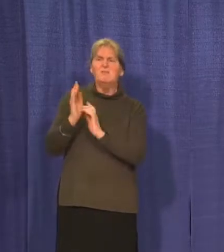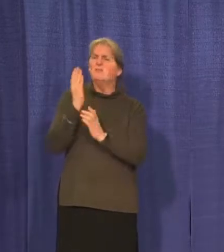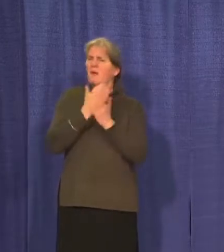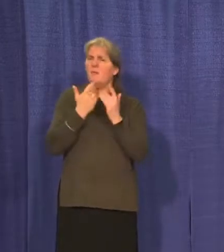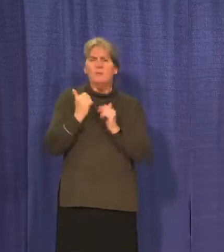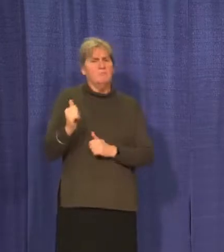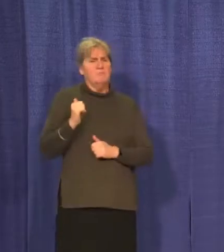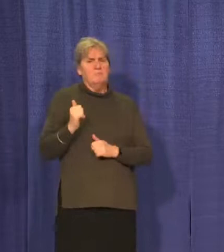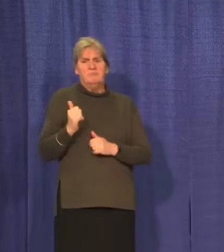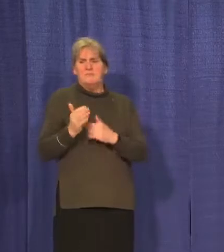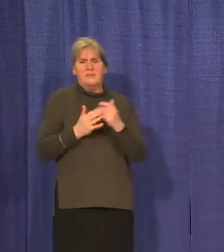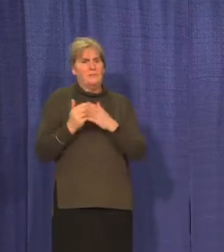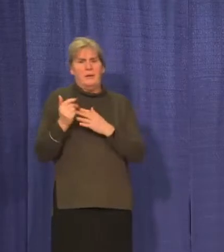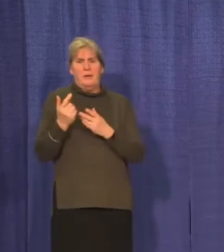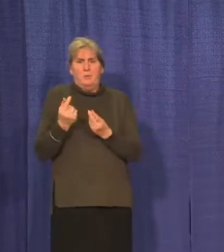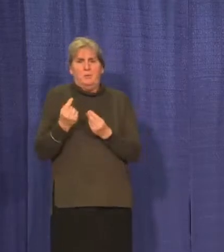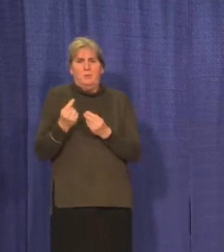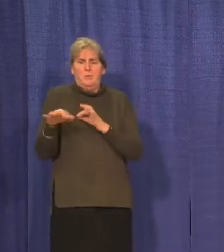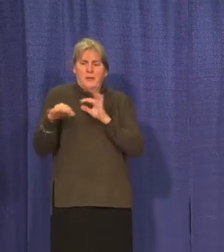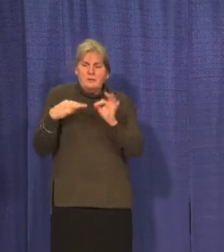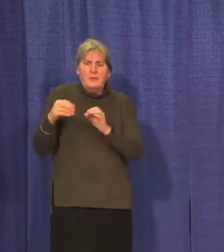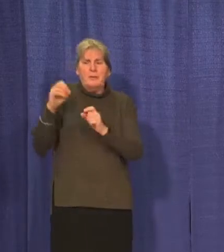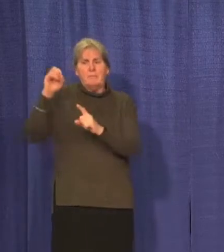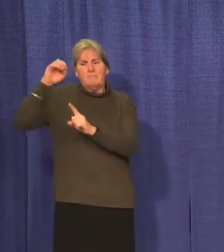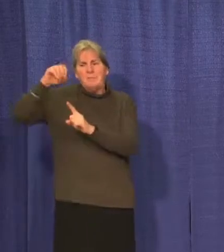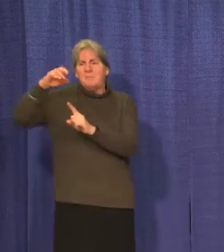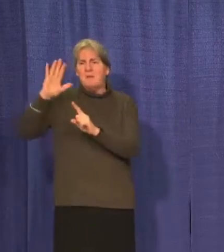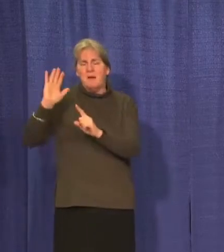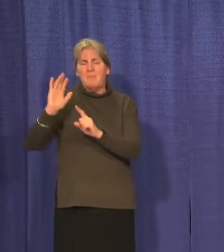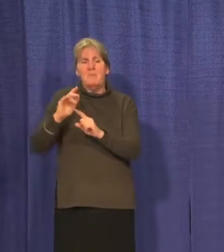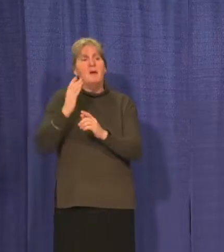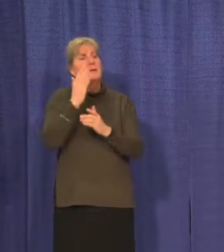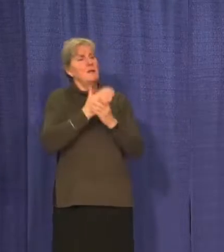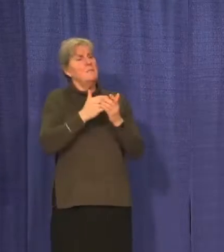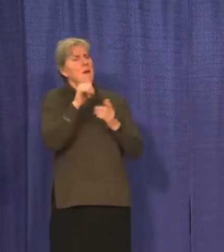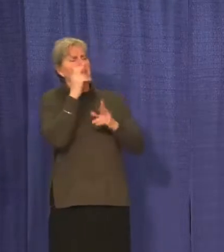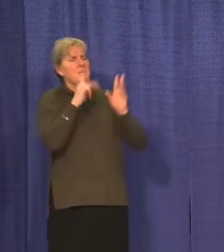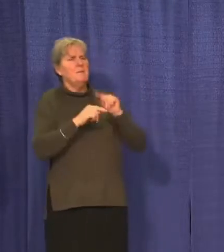few roof users. But most people just want the confidence and the right